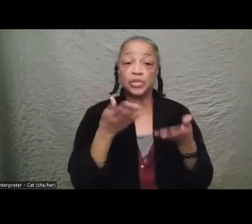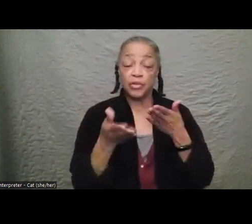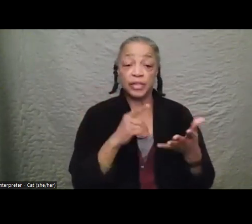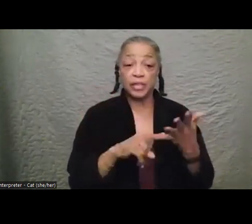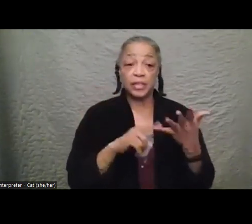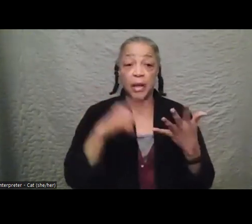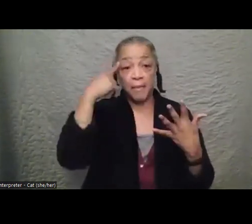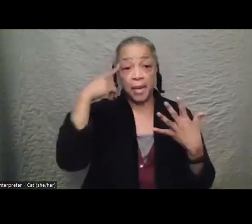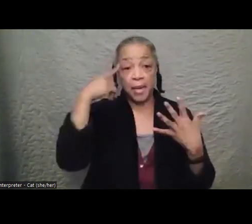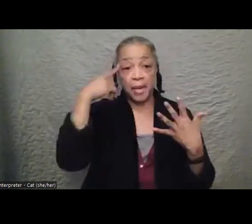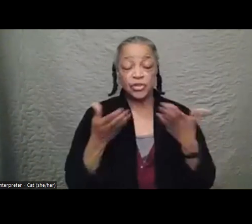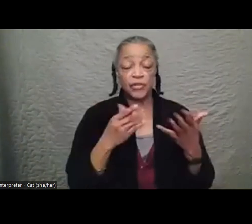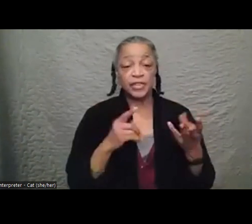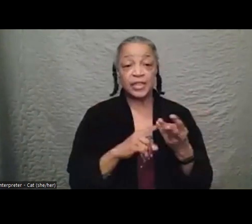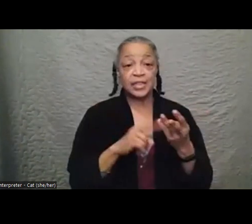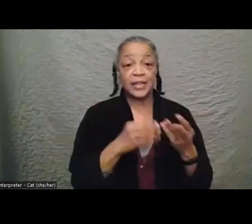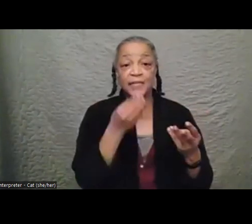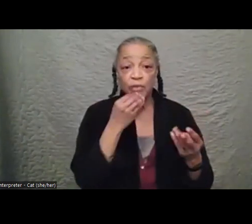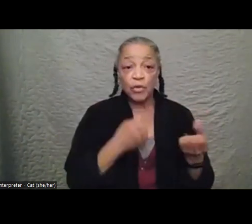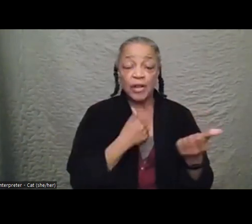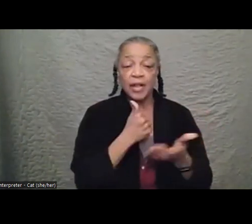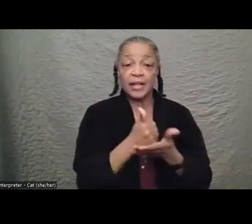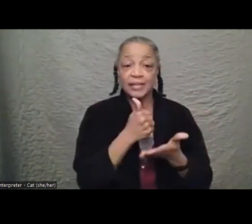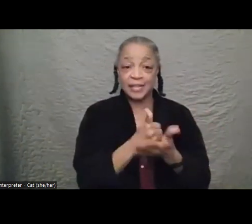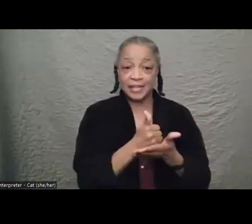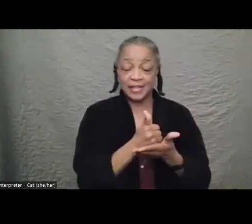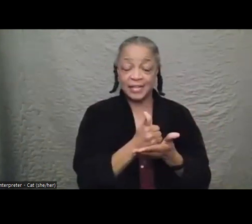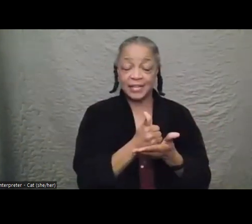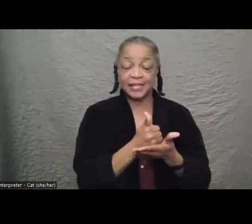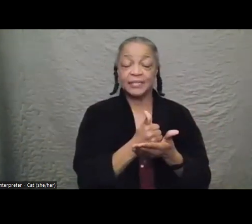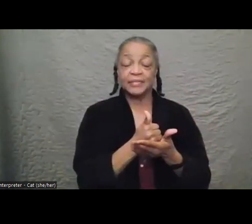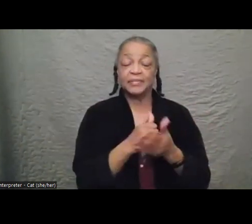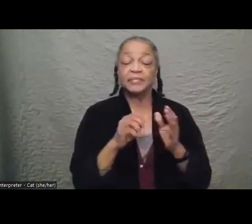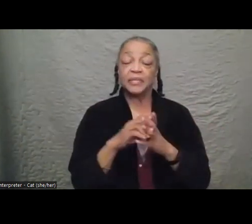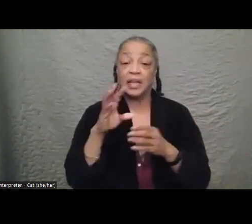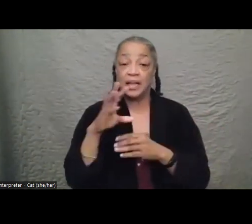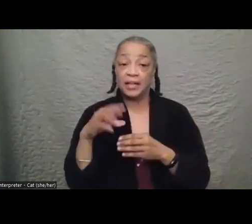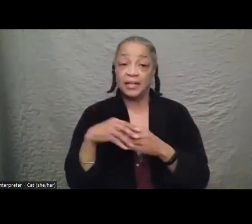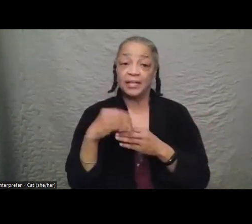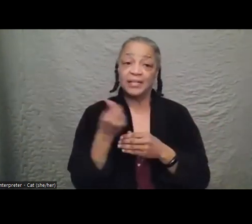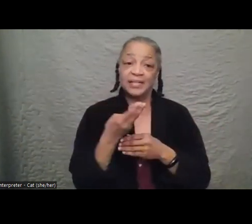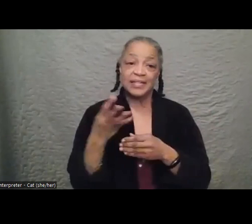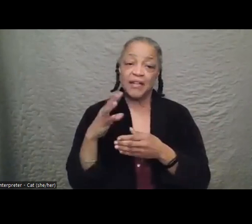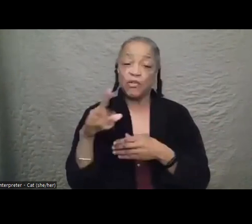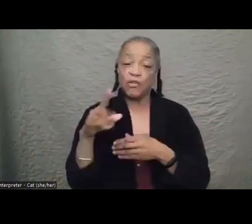and assistance with meals . In addition, several hundred Medi-Cal home and community-based